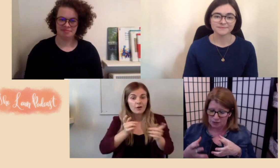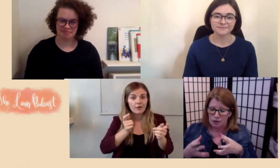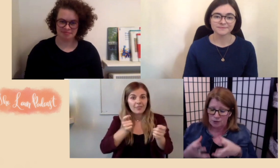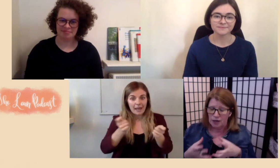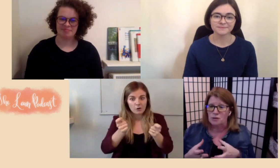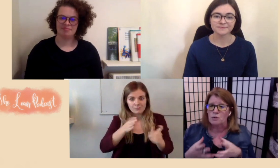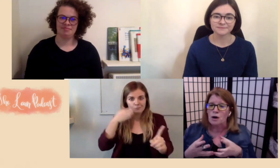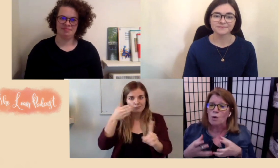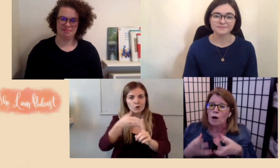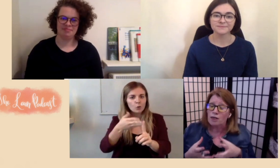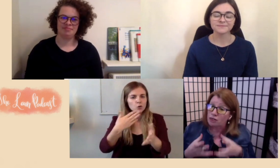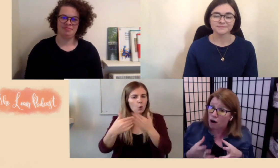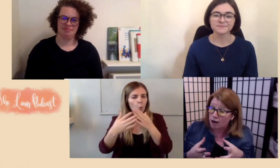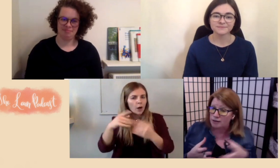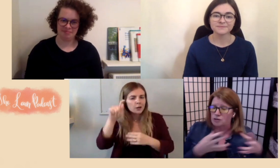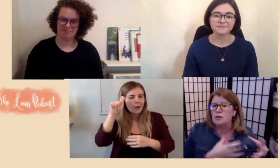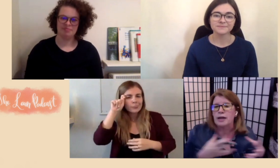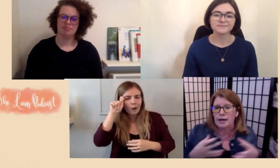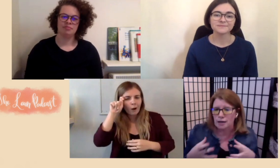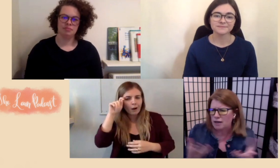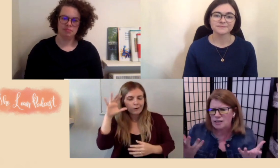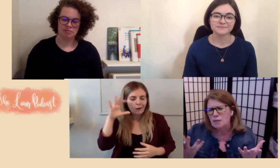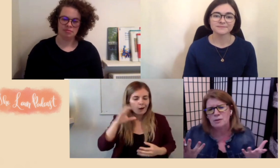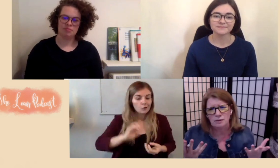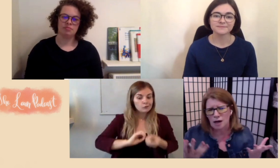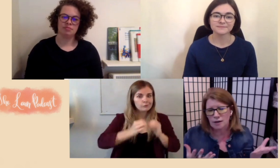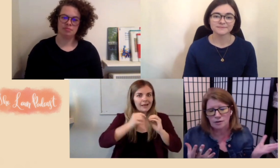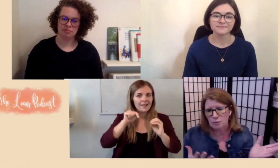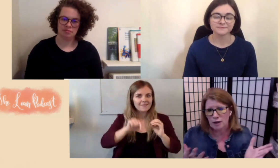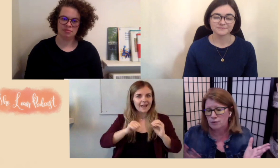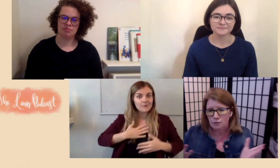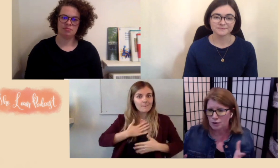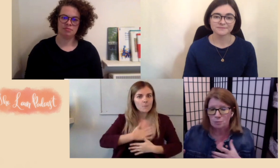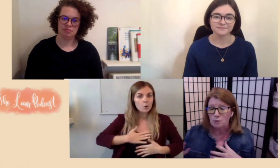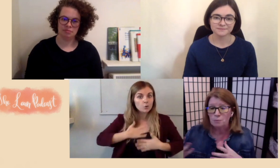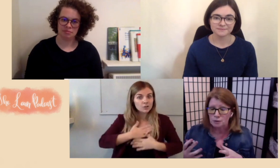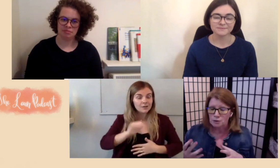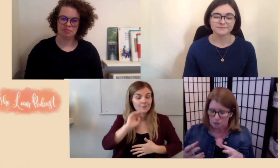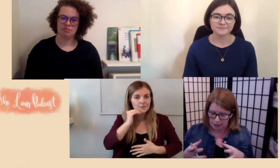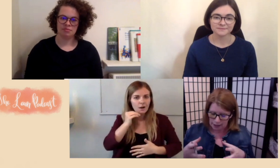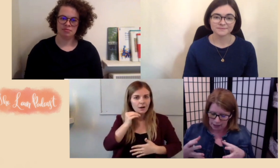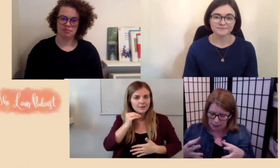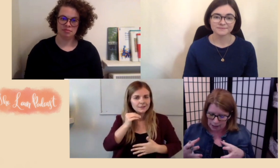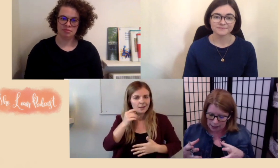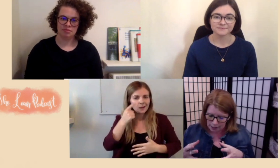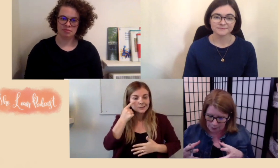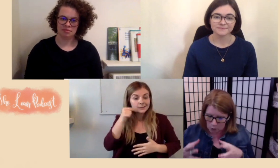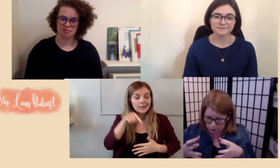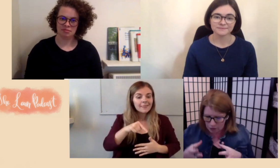stifling it, actually, doesn't work as effectively. As a matter of fact, that's what emotional labor research has shown,